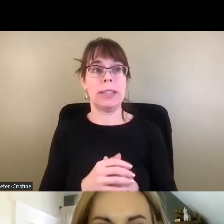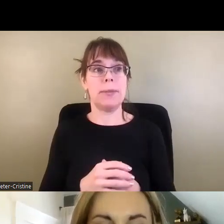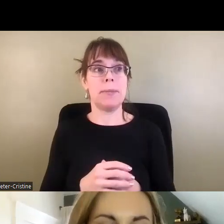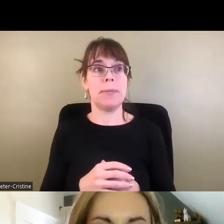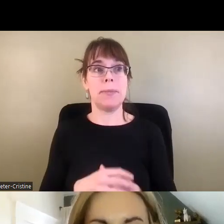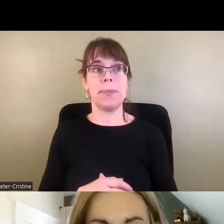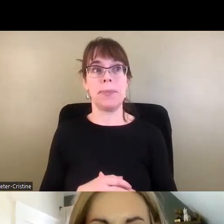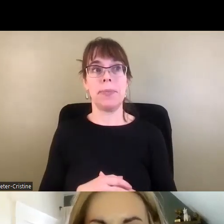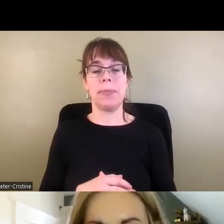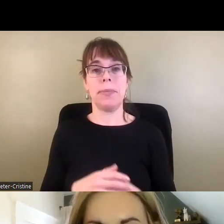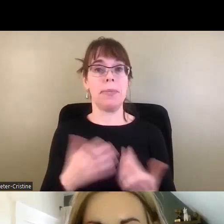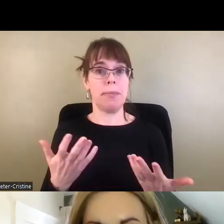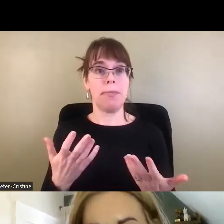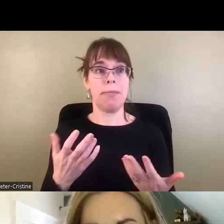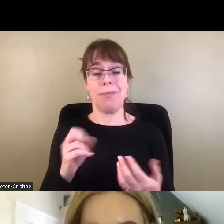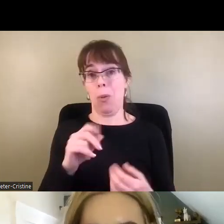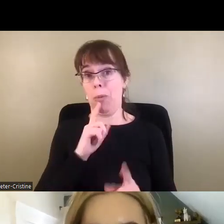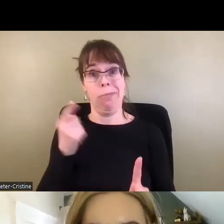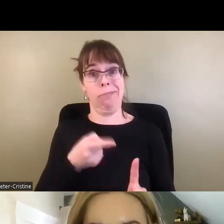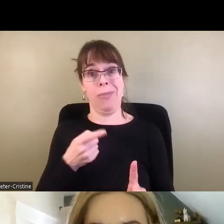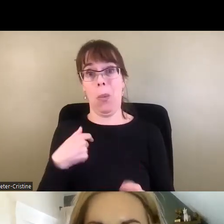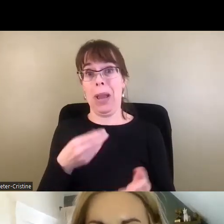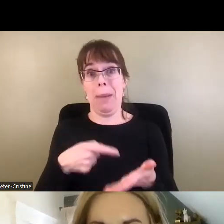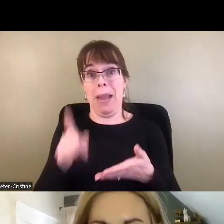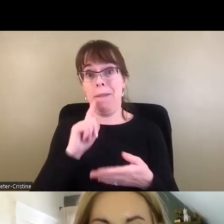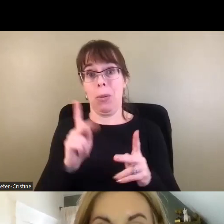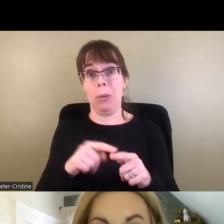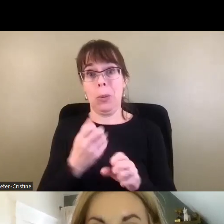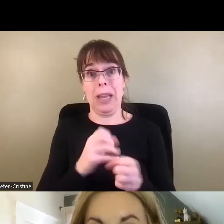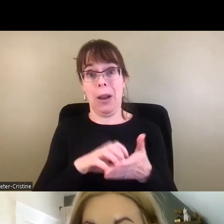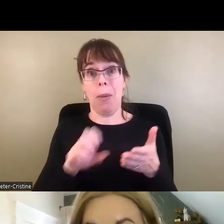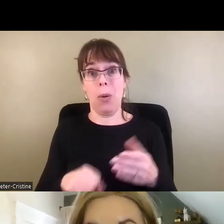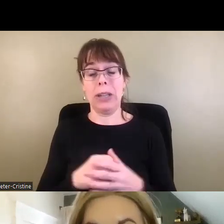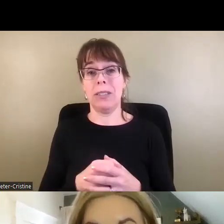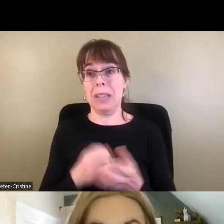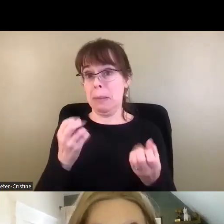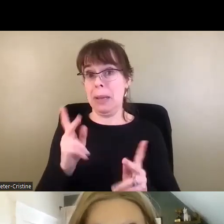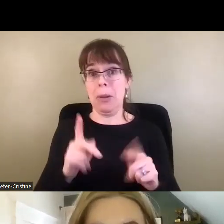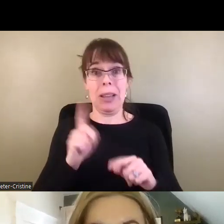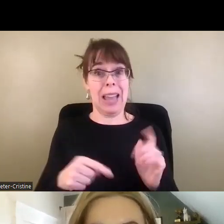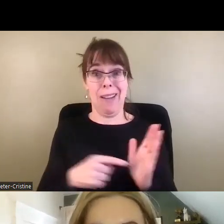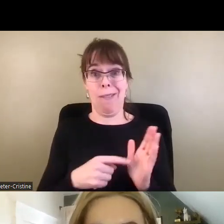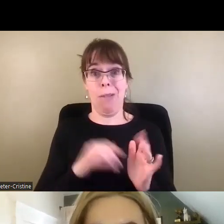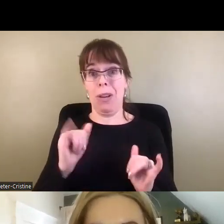So, brass tacks, we pay for abortions. A lot of folx cannot afford this service. If